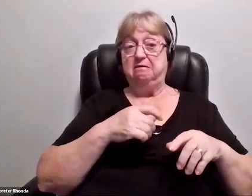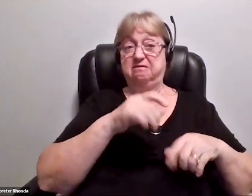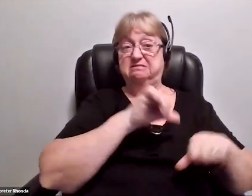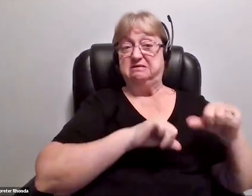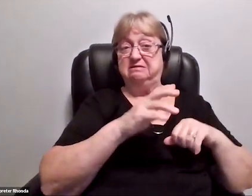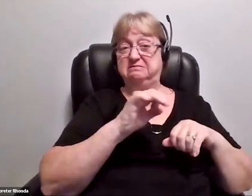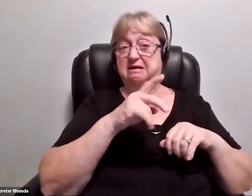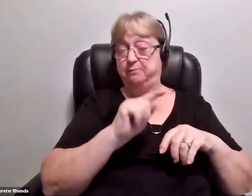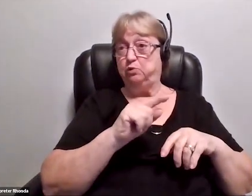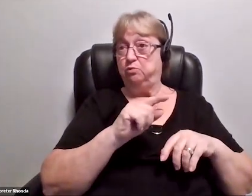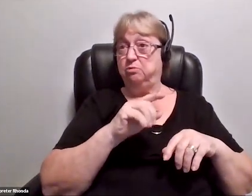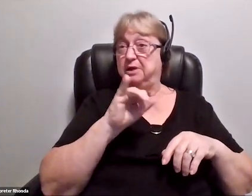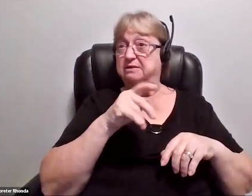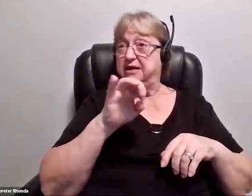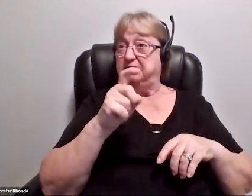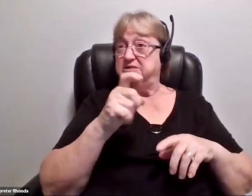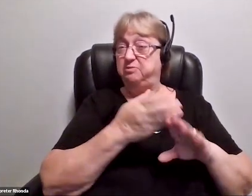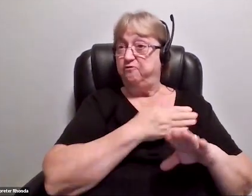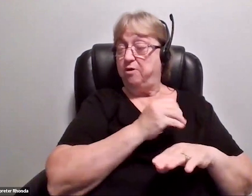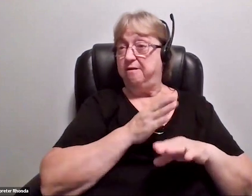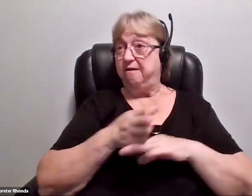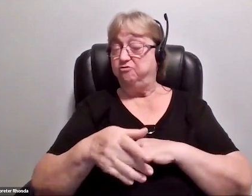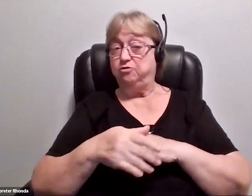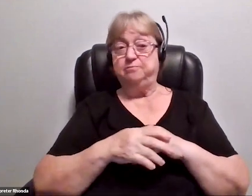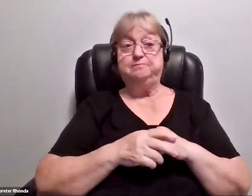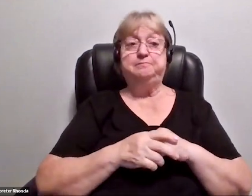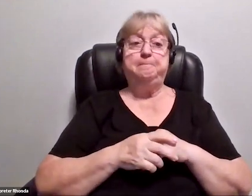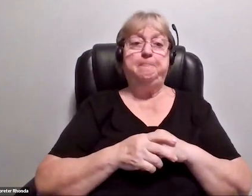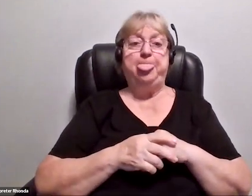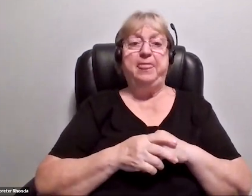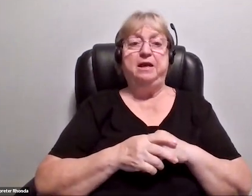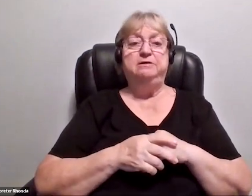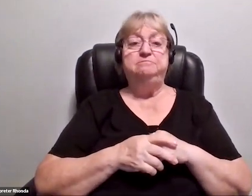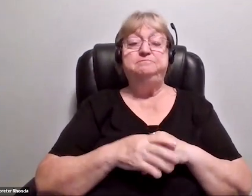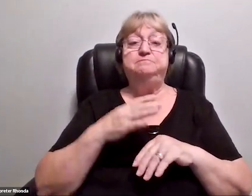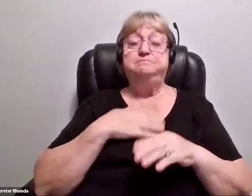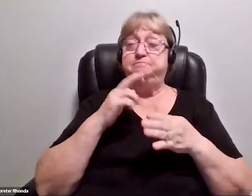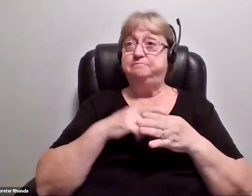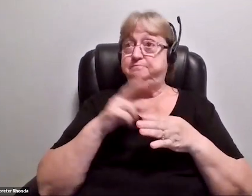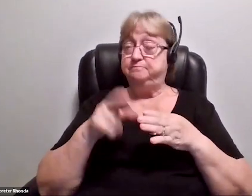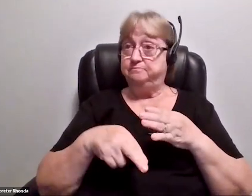Currently I am analyzing this data. Preliminarily, from the analysis,